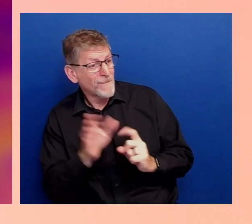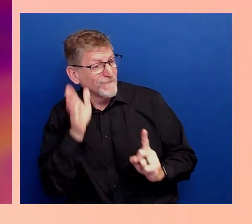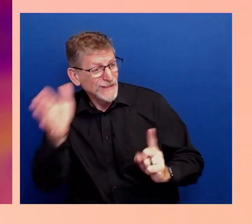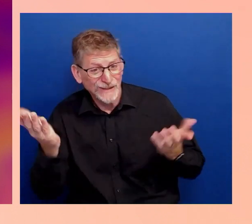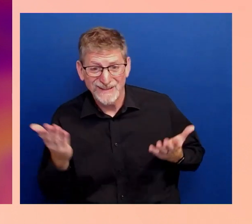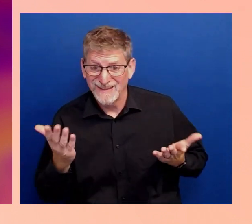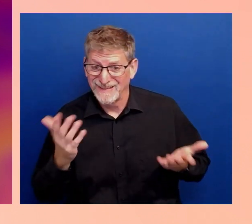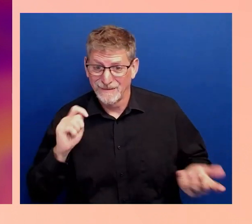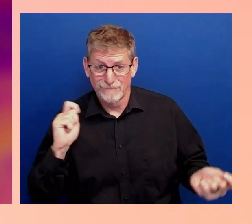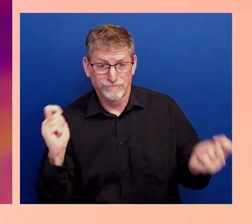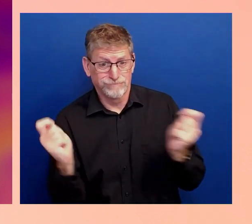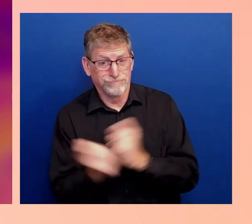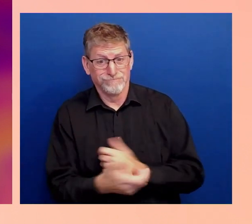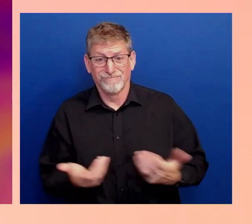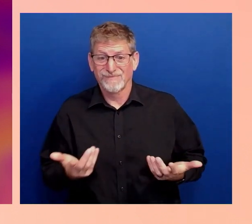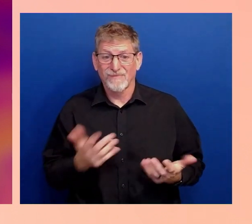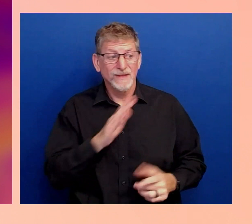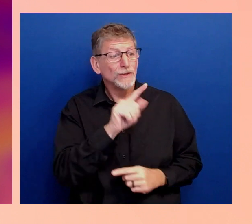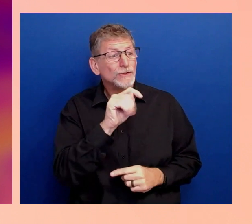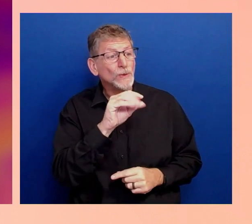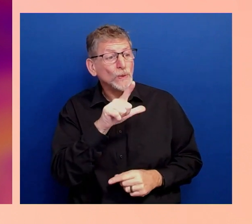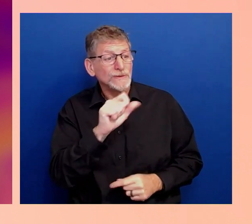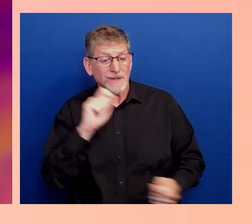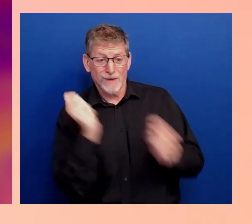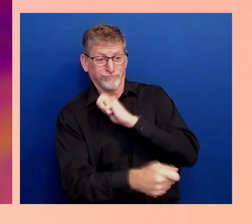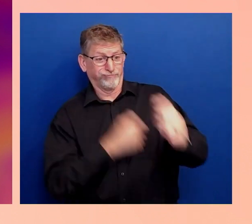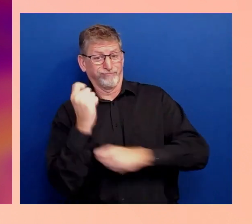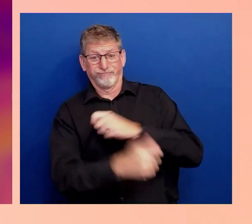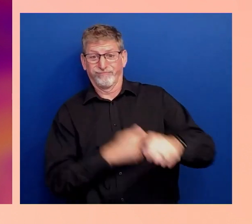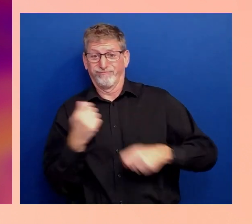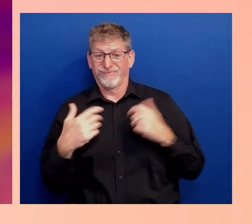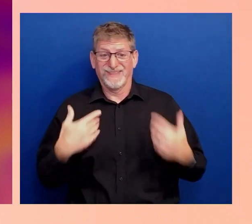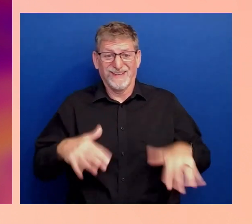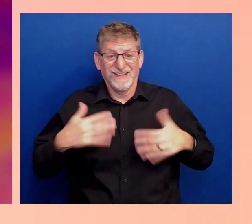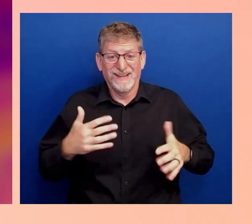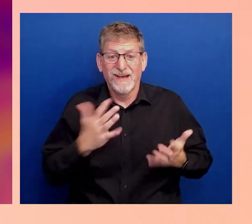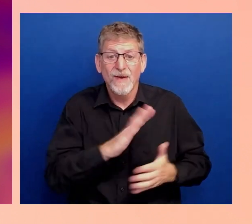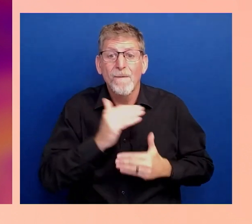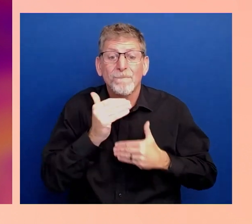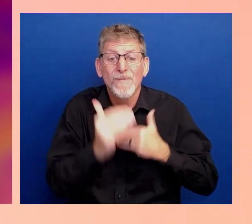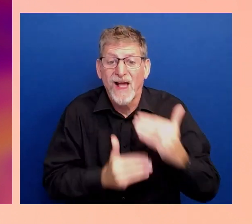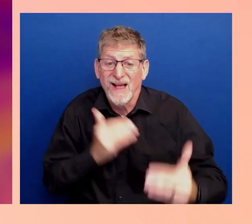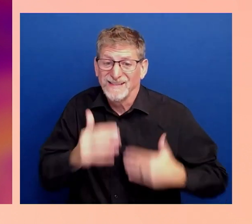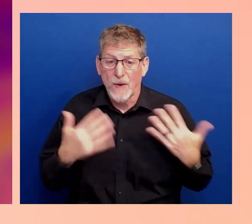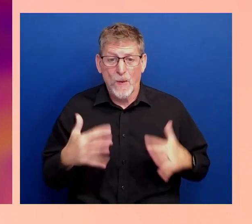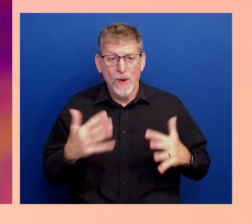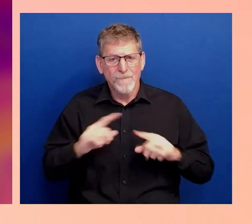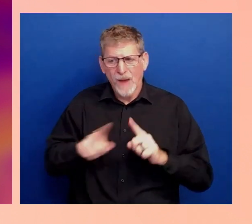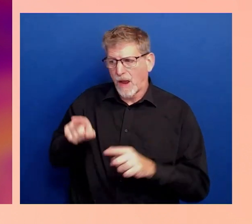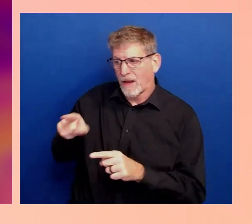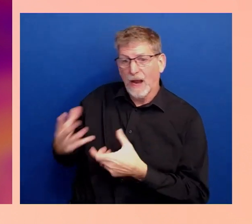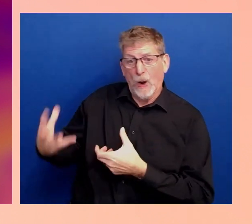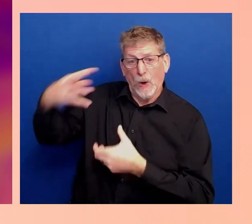but you're going to be a part of that process. Inclusive design matters because we can't leave anyone behind,